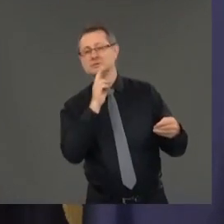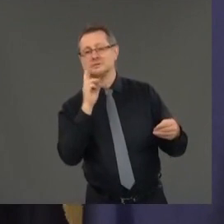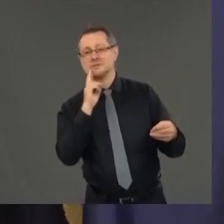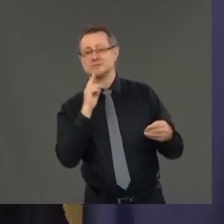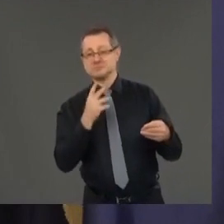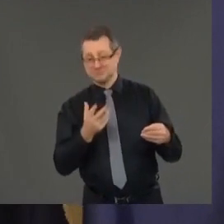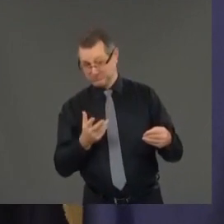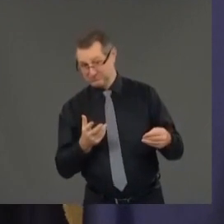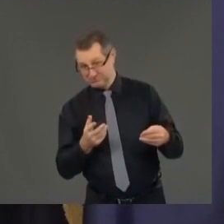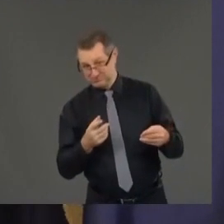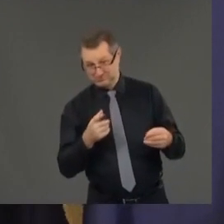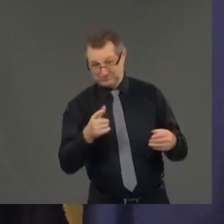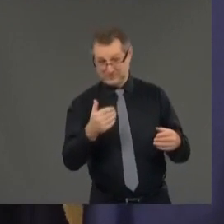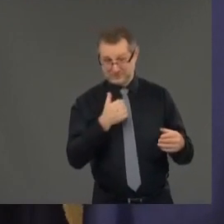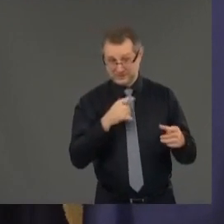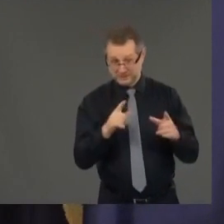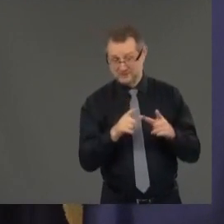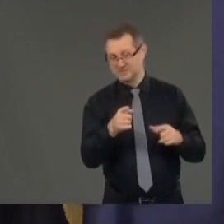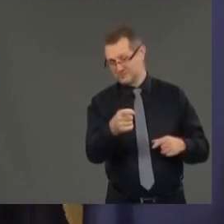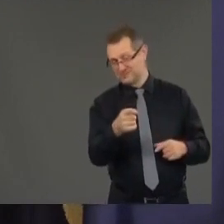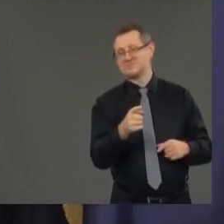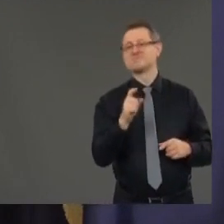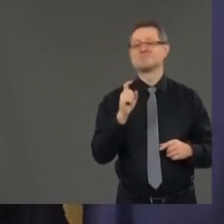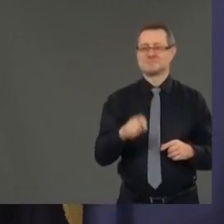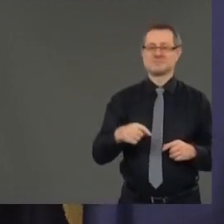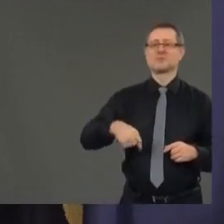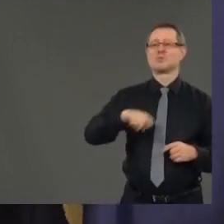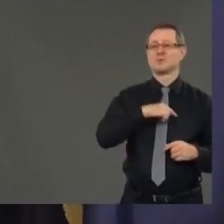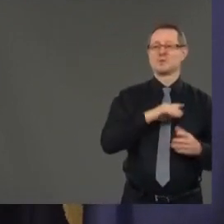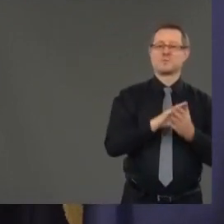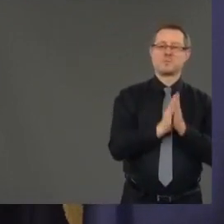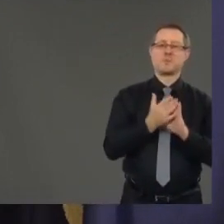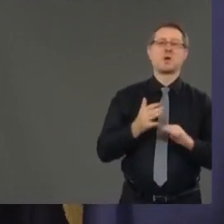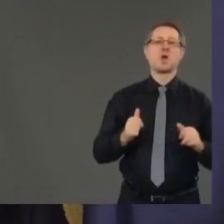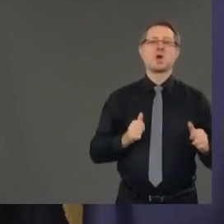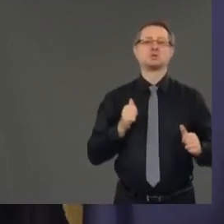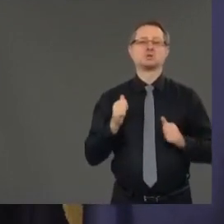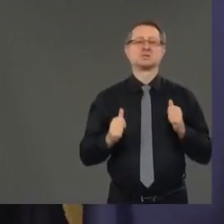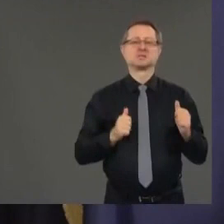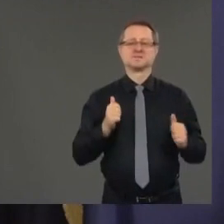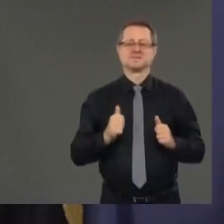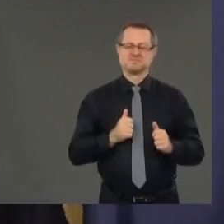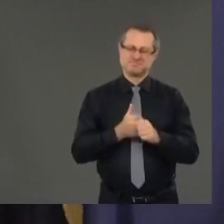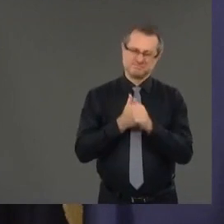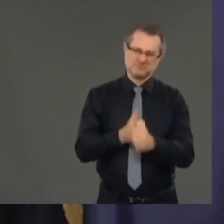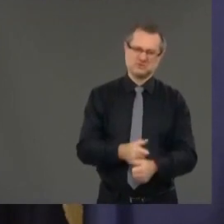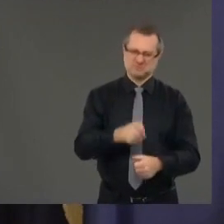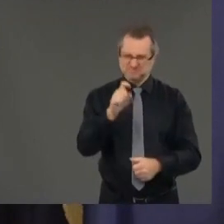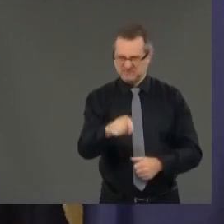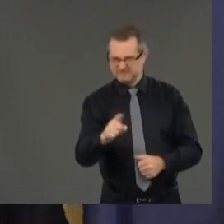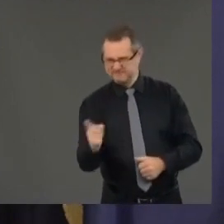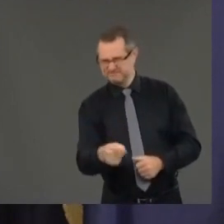SO THE SLA AND THE STATE POLICE WILL FOCUS ON THE LICENSE THE ENTITY BY THE BAR OR RESTAURANT HOLDER.